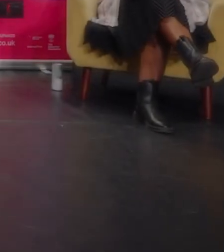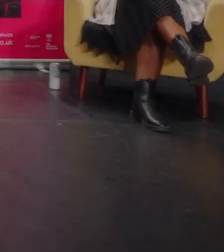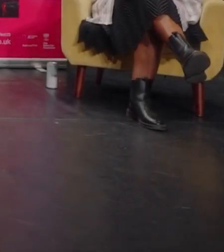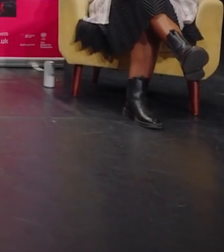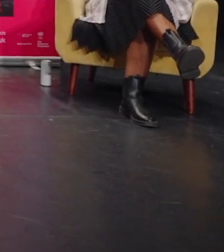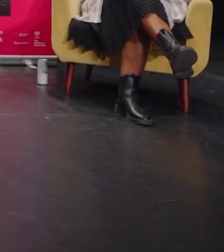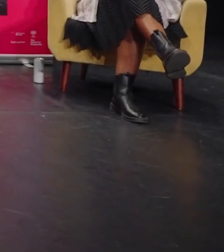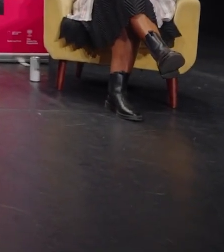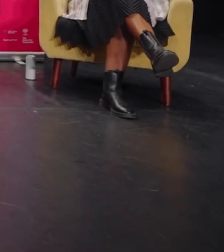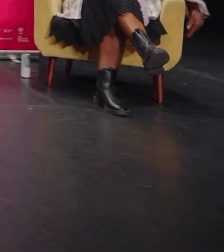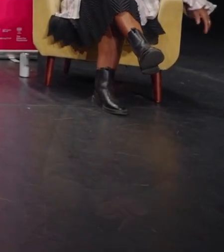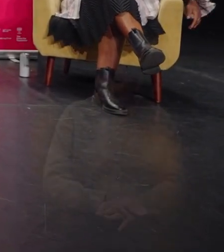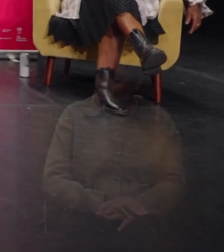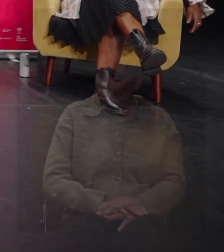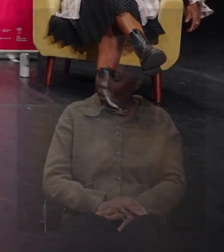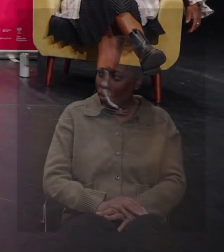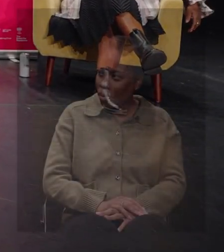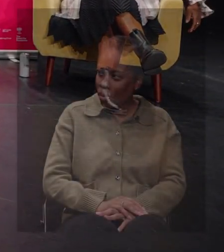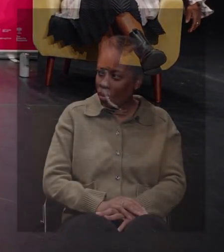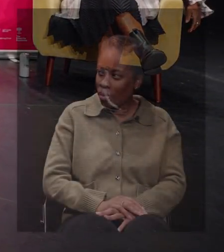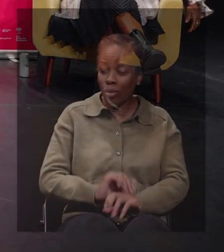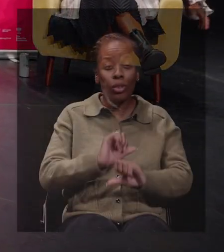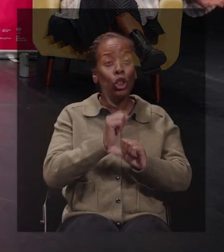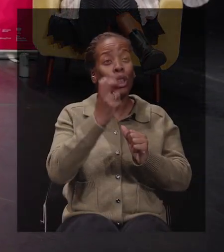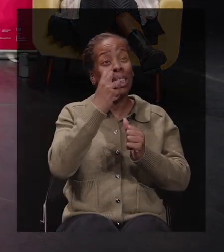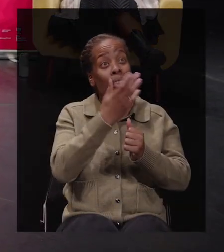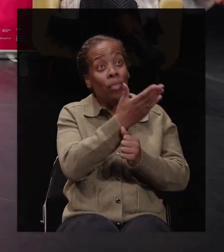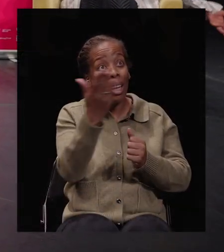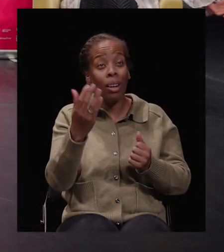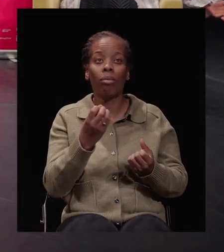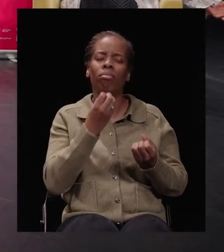(audience applauding) So good evening everyone, and welcome to this beautiful venue